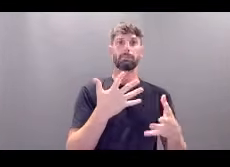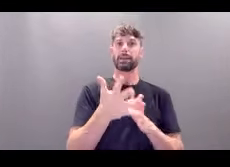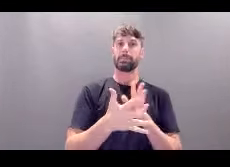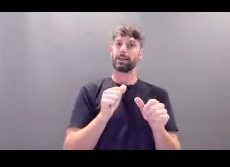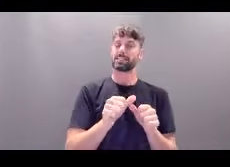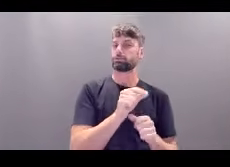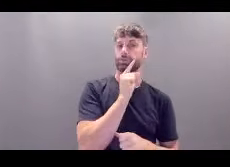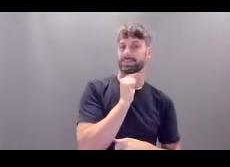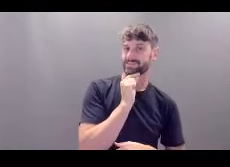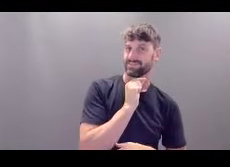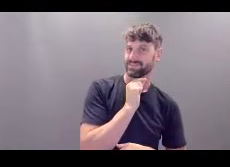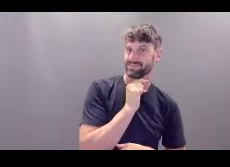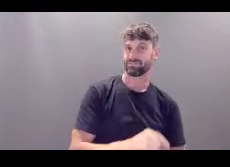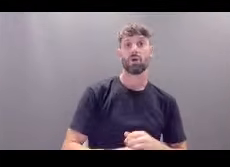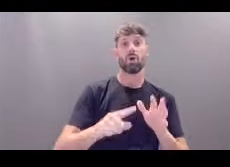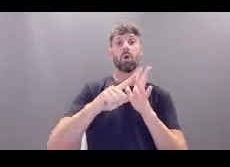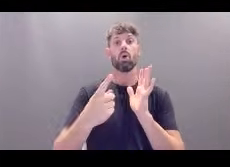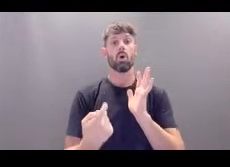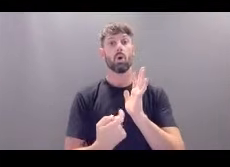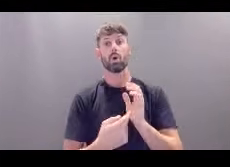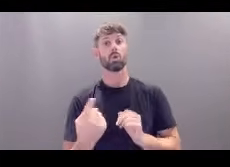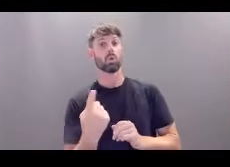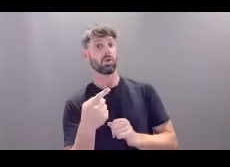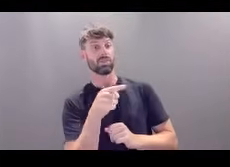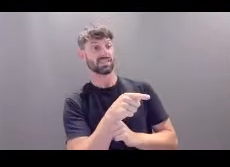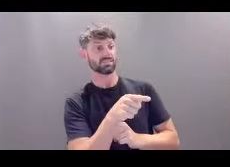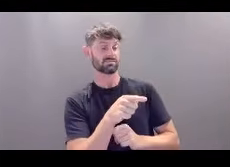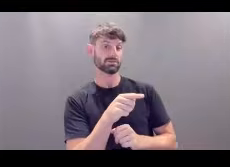participants with degenerative conditions that change rapidly.